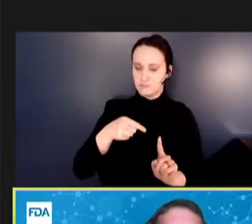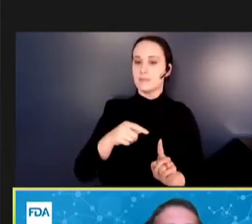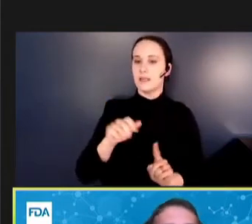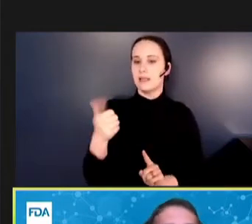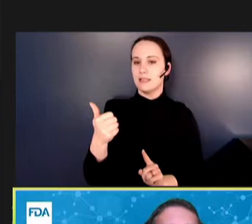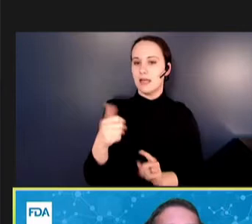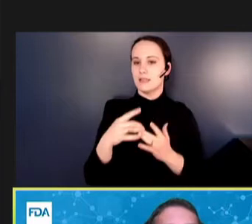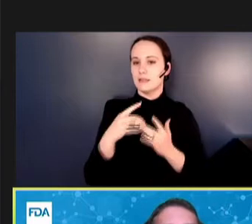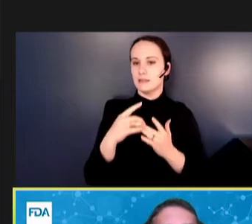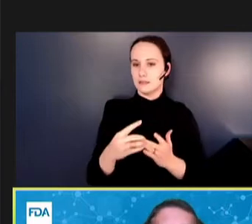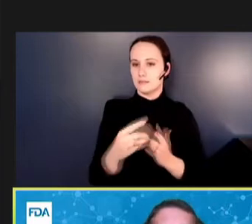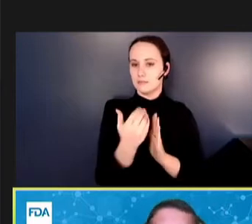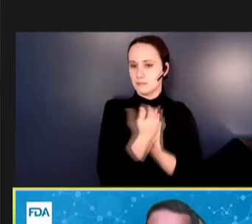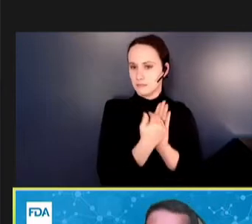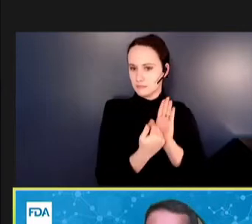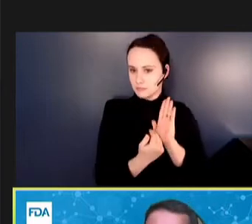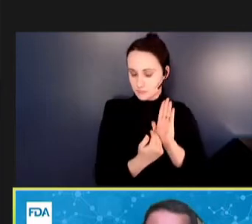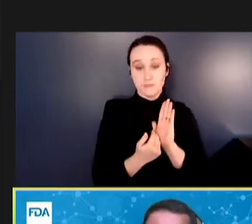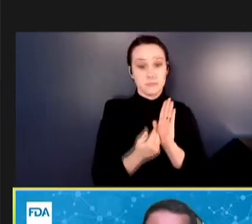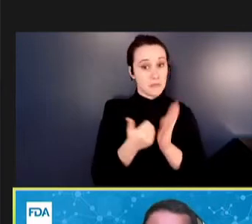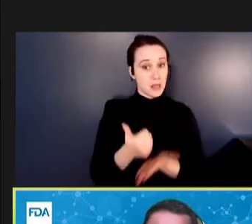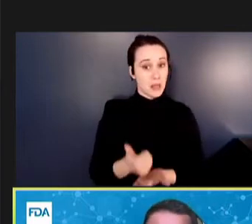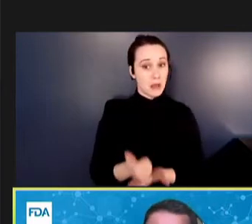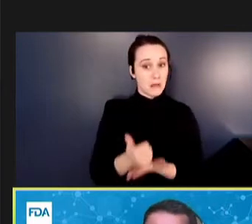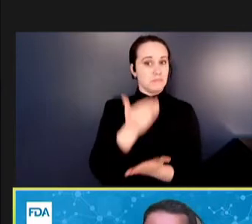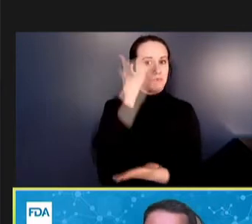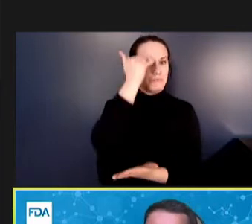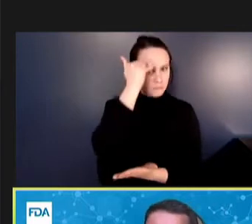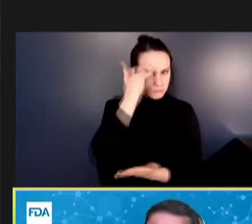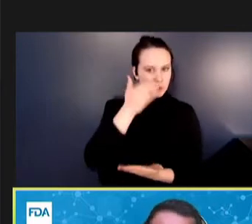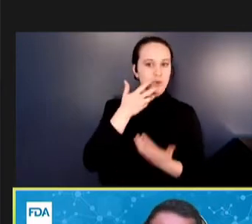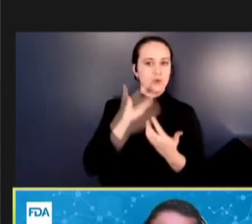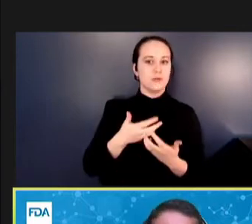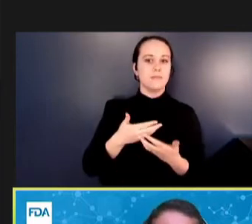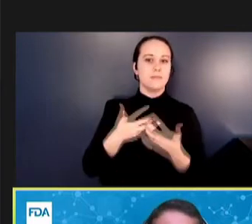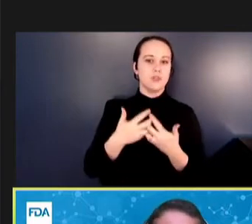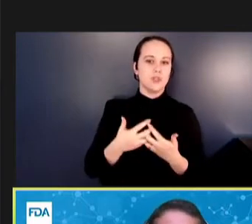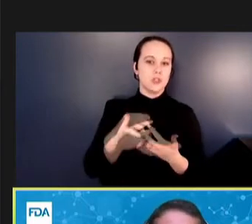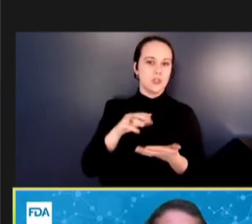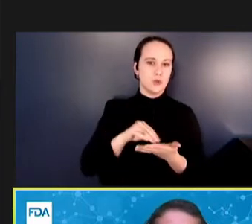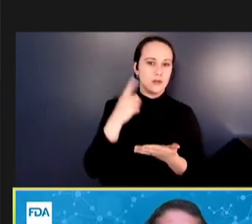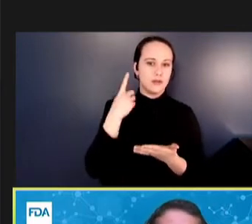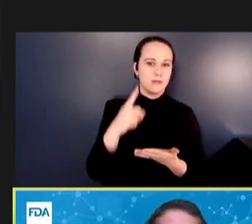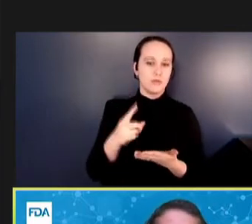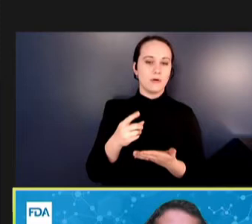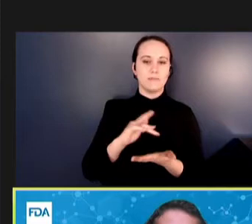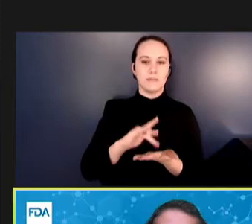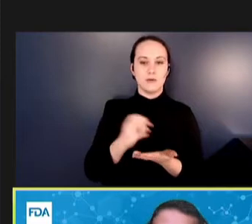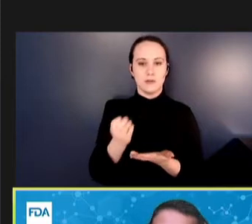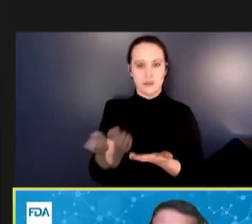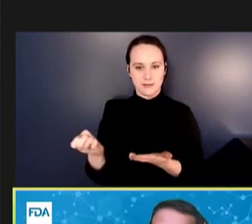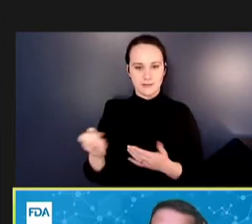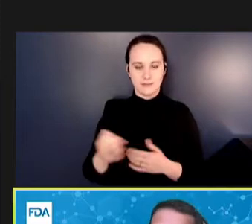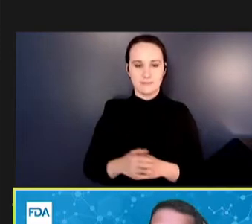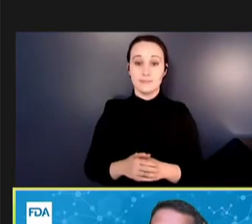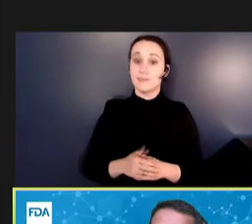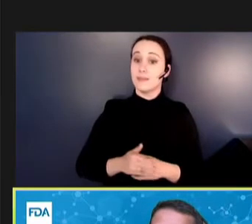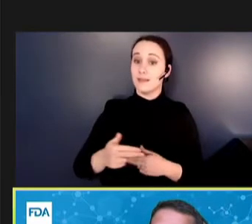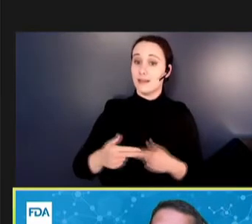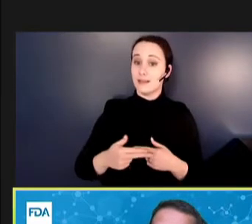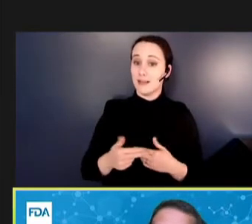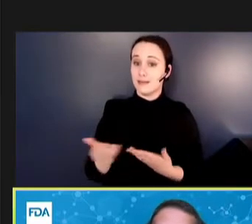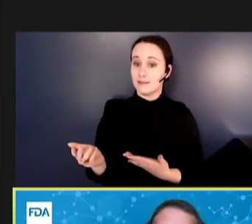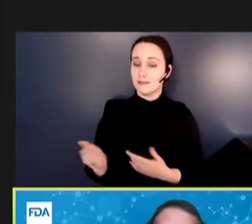can inform the development of good machine learning practices for medical devices. I'm